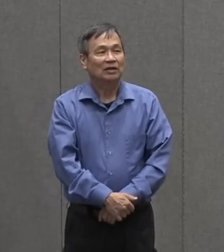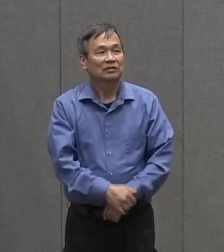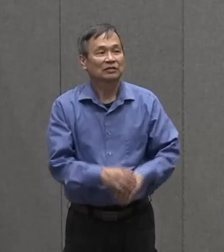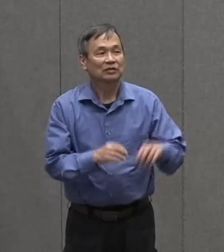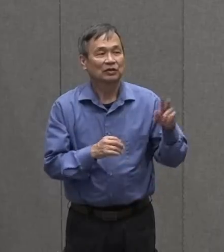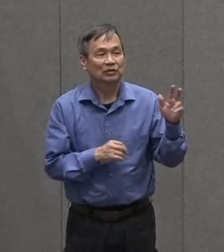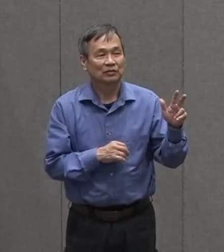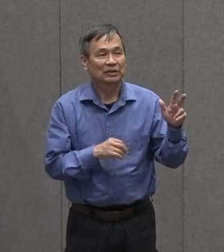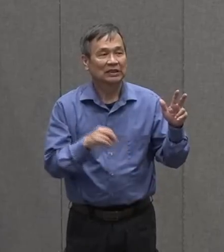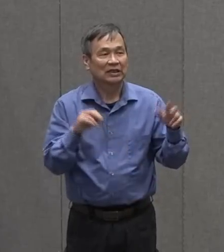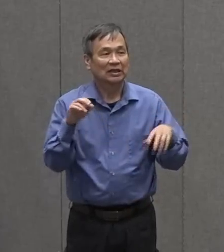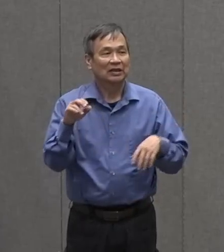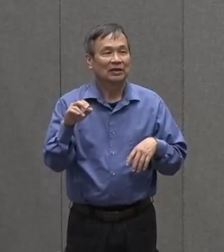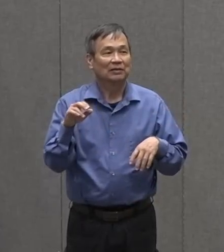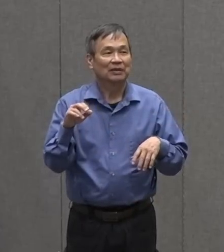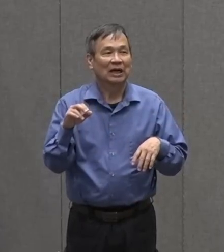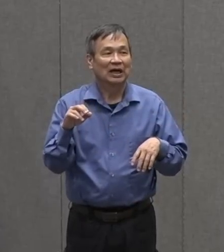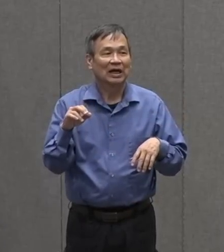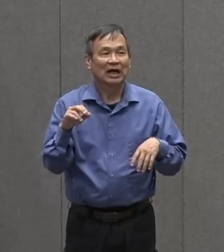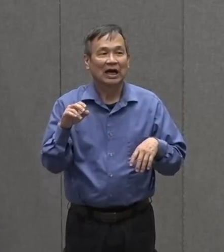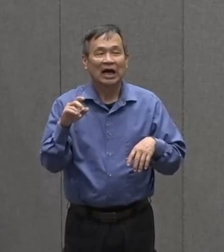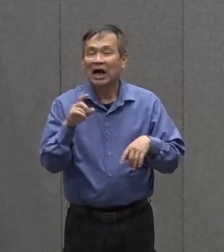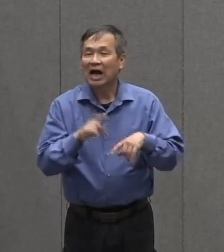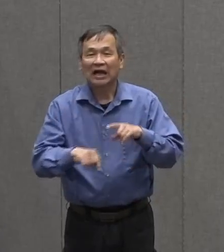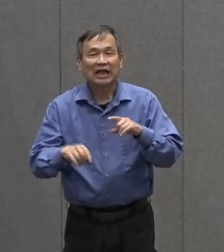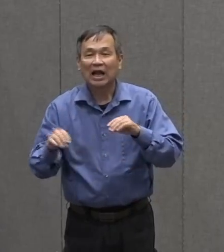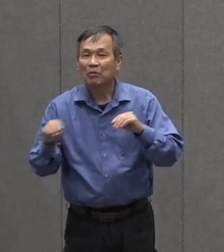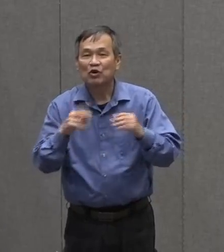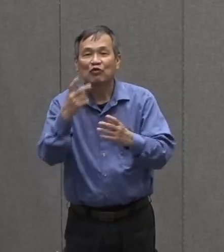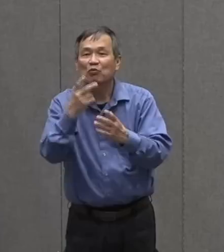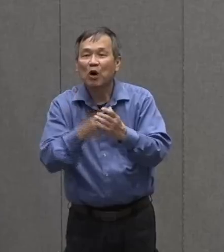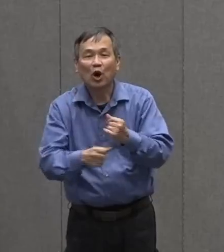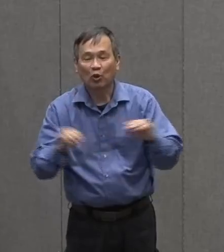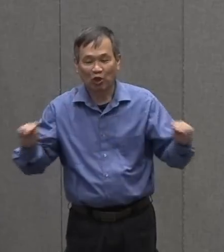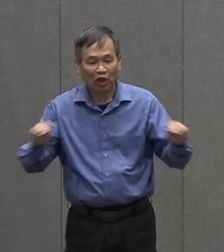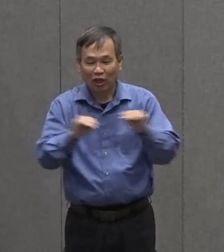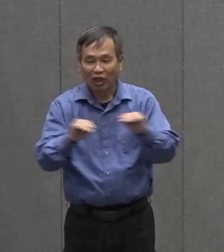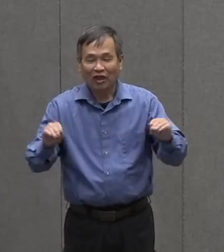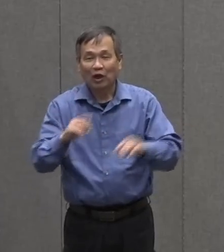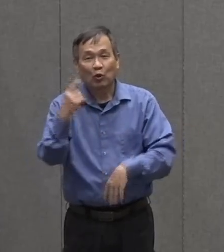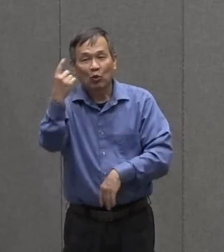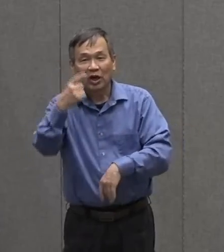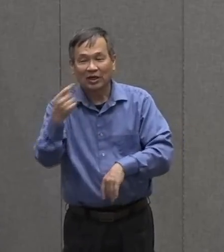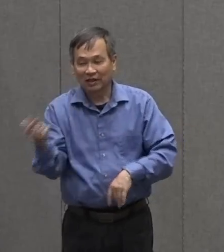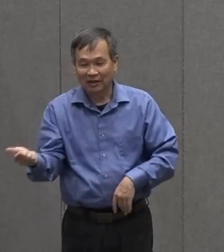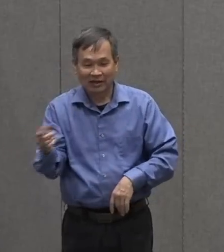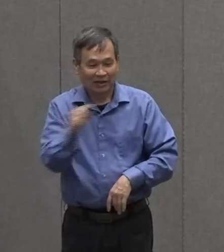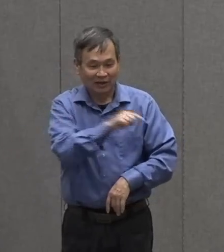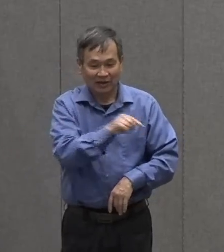but I can't move we don't have that much time. You don't have that factor. Oh, okay.